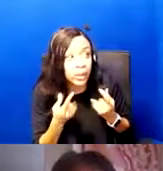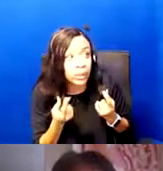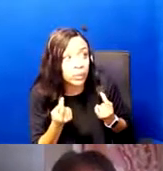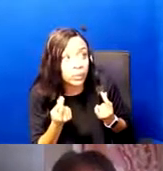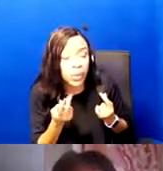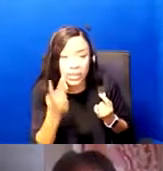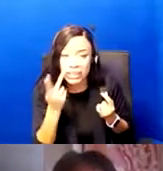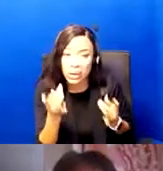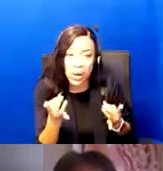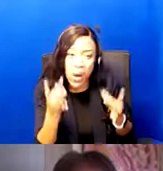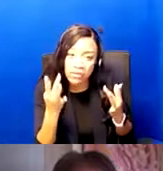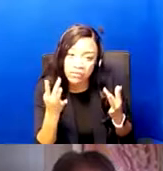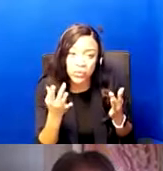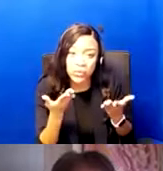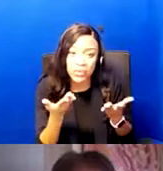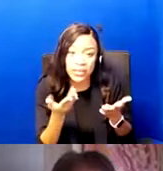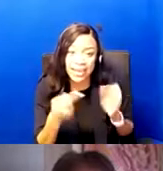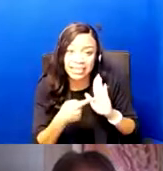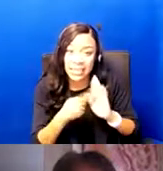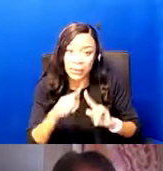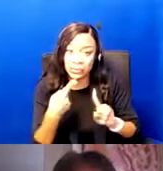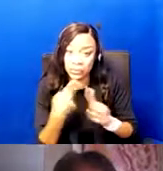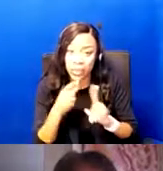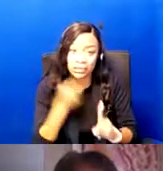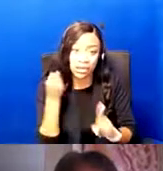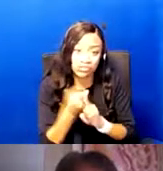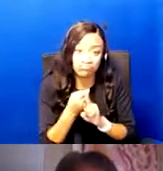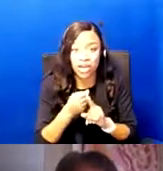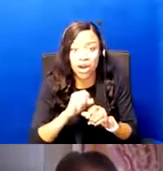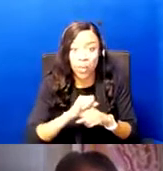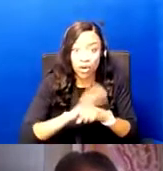especially when this pandemic broke. Some may call it risk sharing